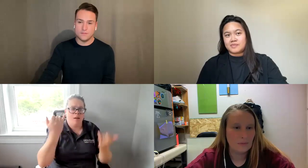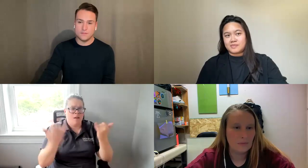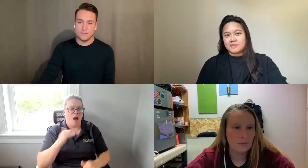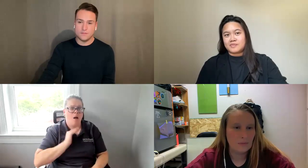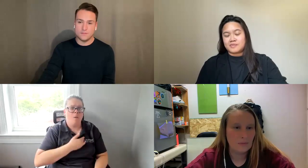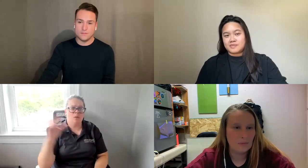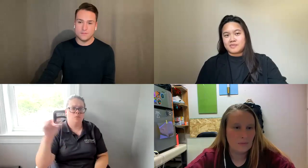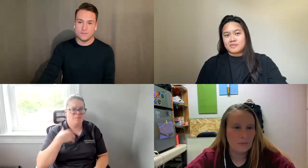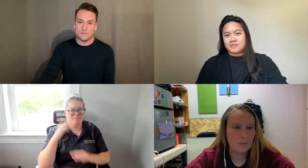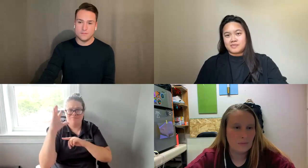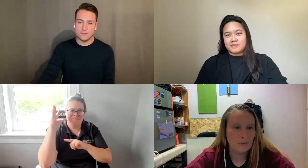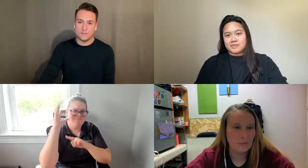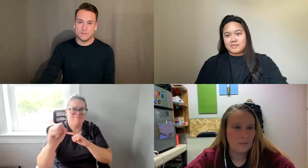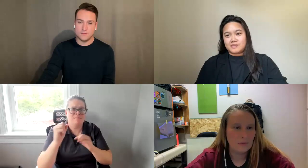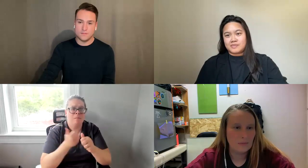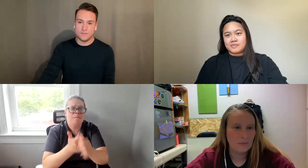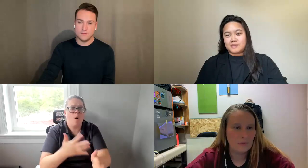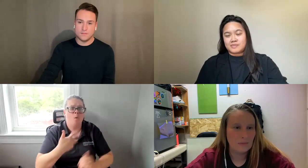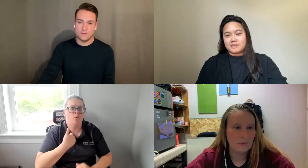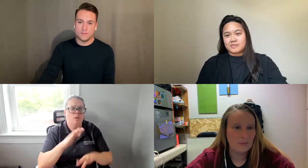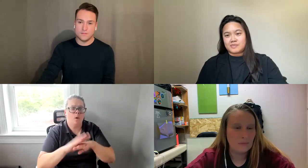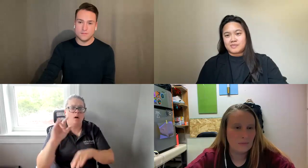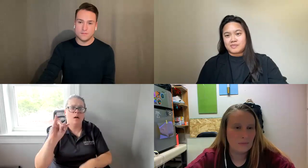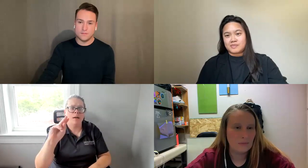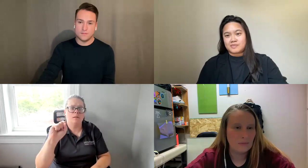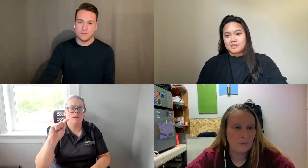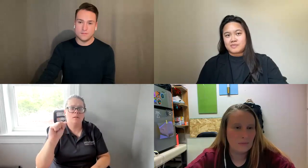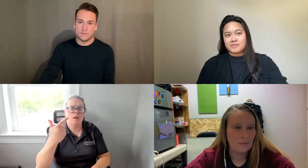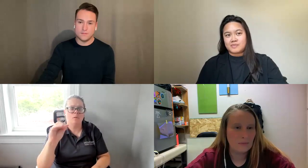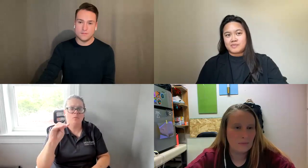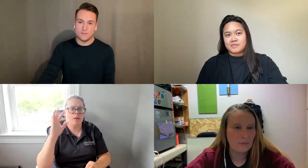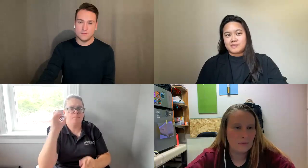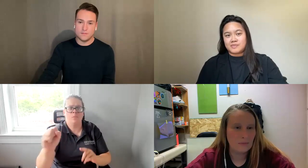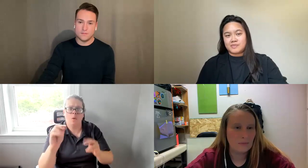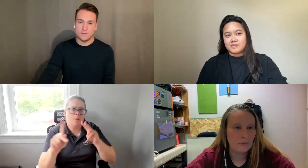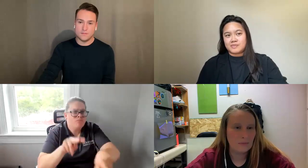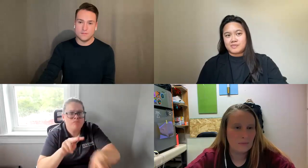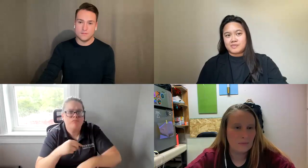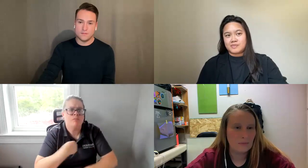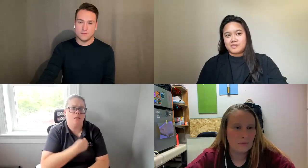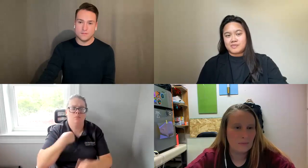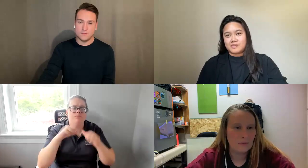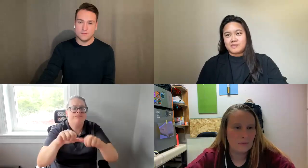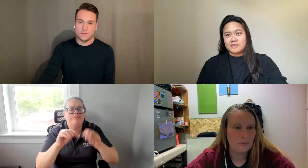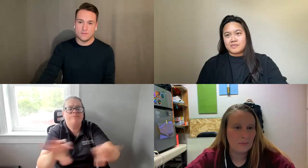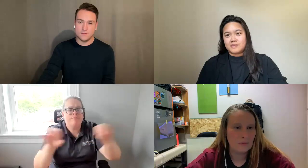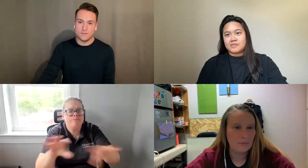And we talked about people having vacations with other deaf owned businesses.